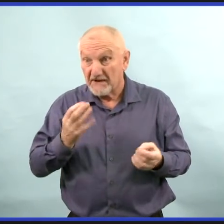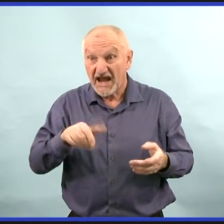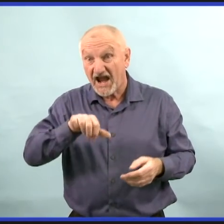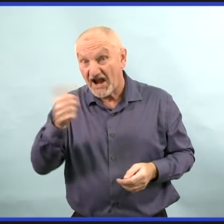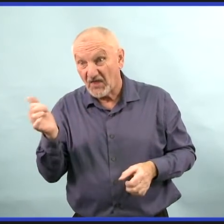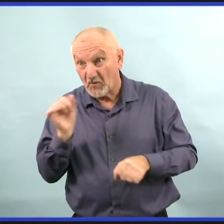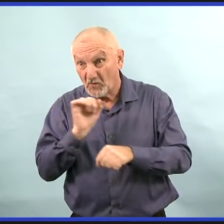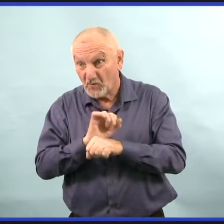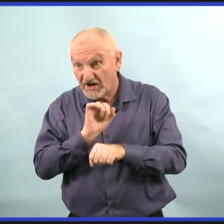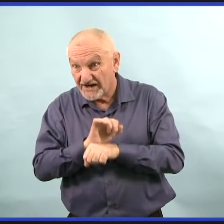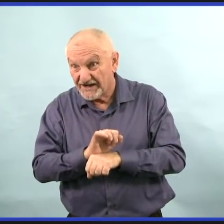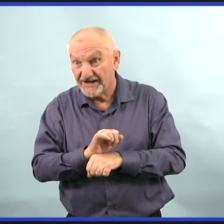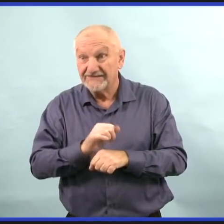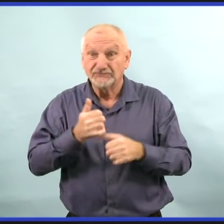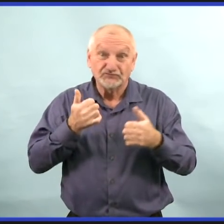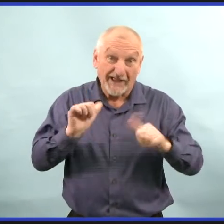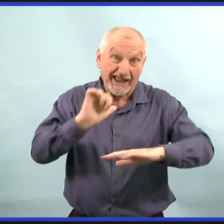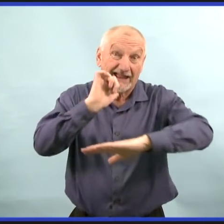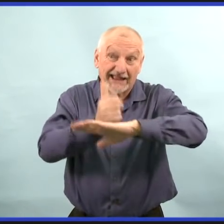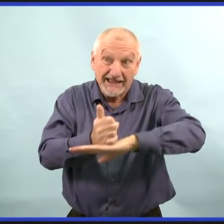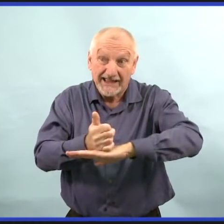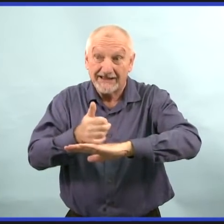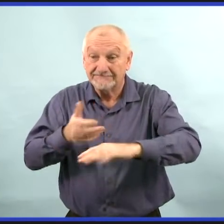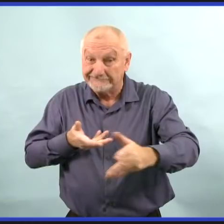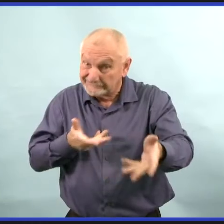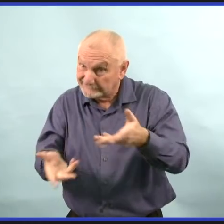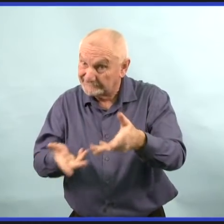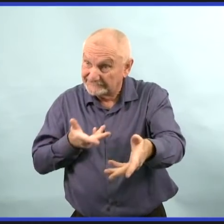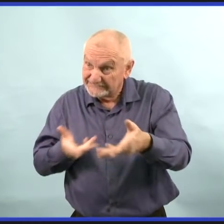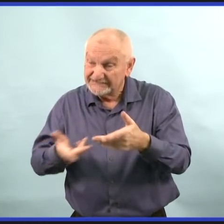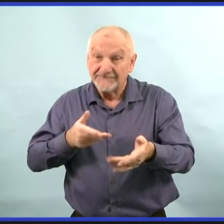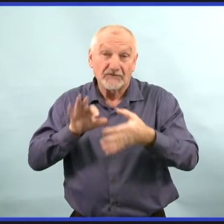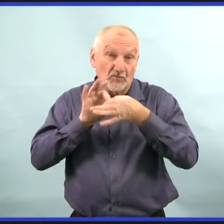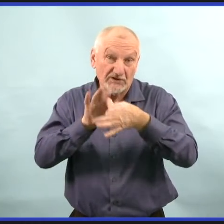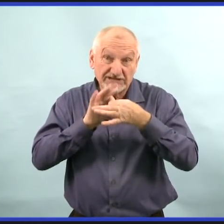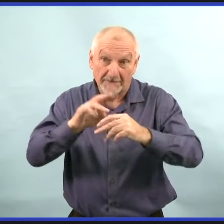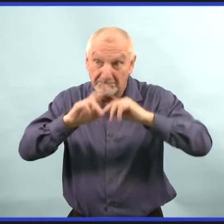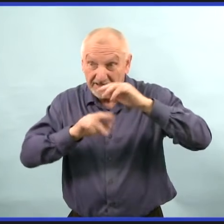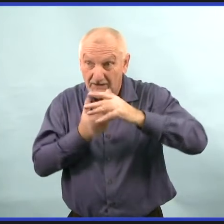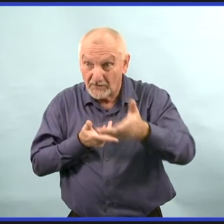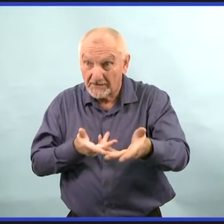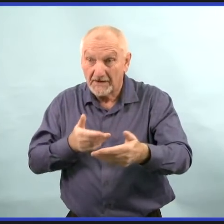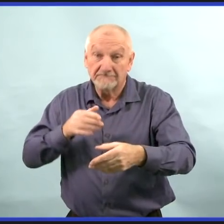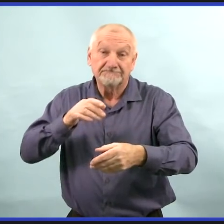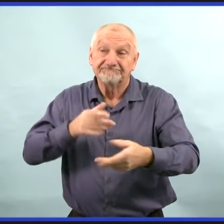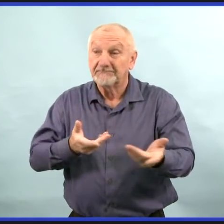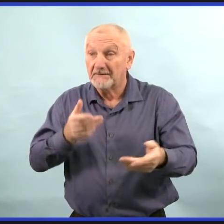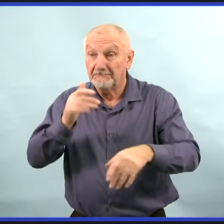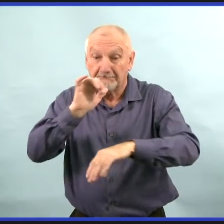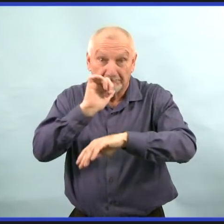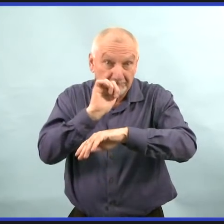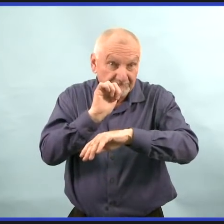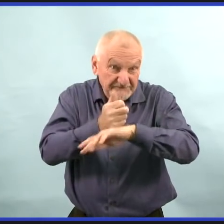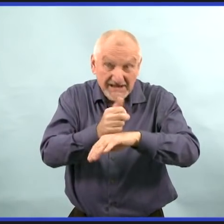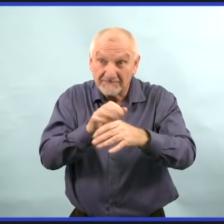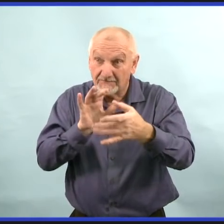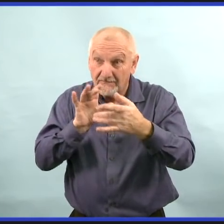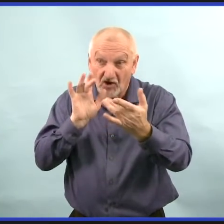in the region for testing for contact tracing for isolation for vaccination so it's multifaceted so